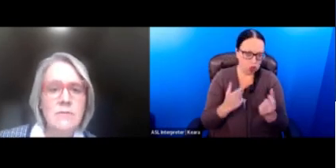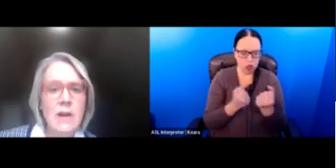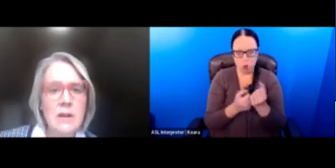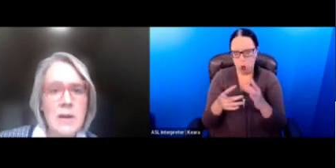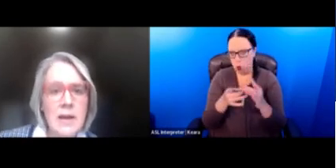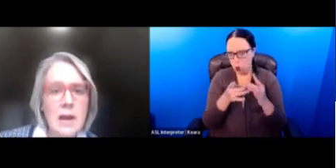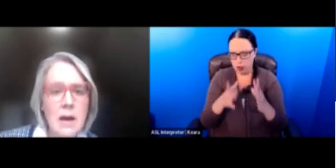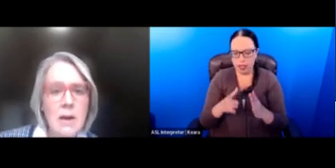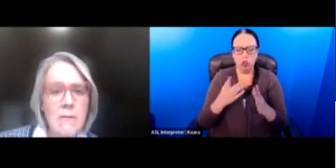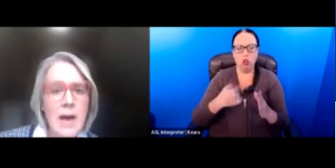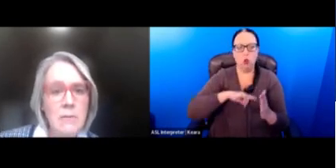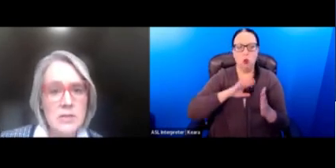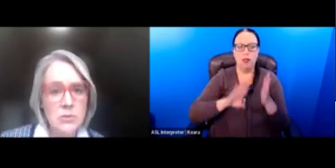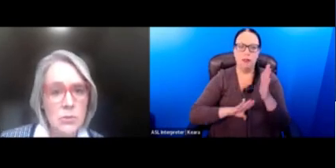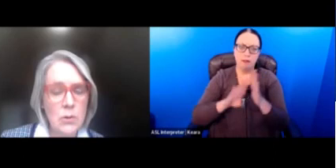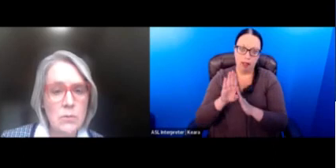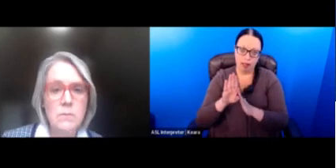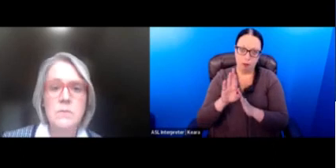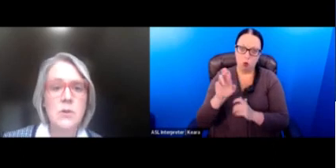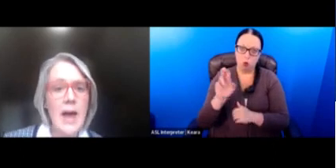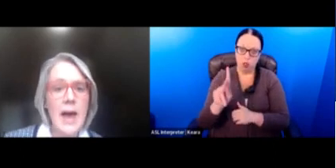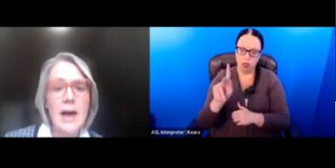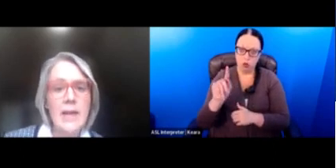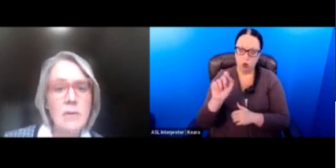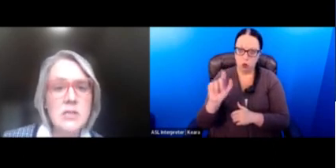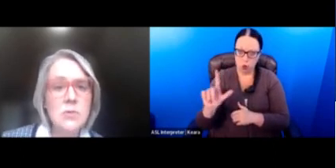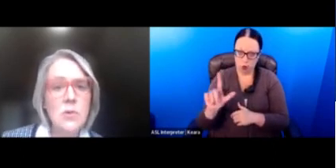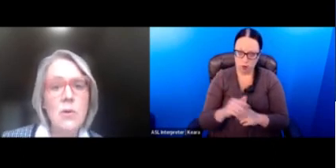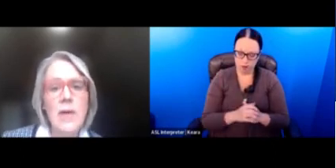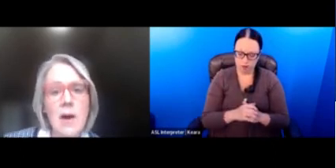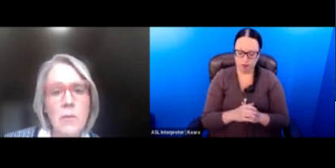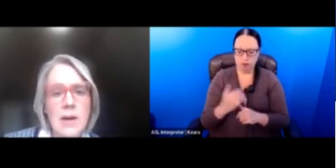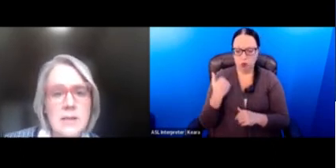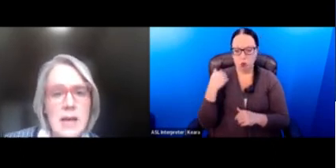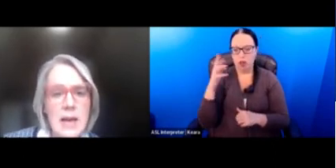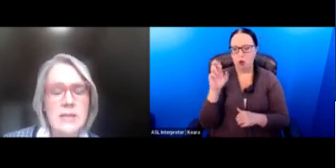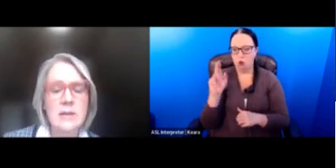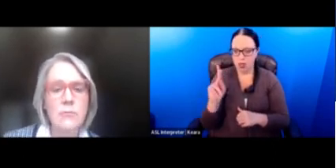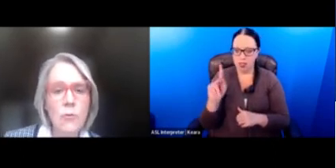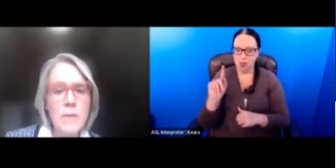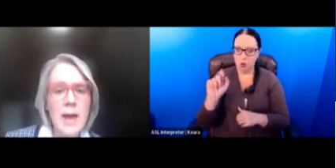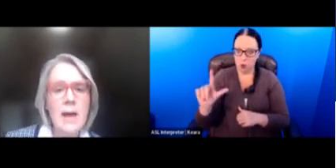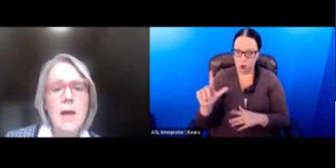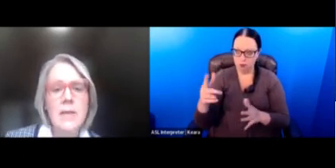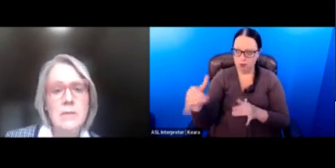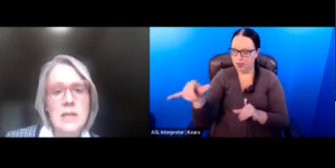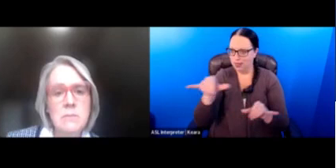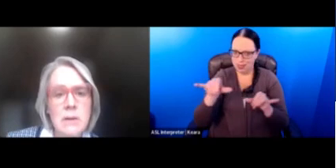was implemented across how many community based programs into a say that was a checkbox and